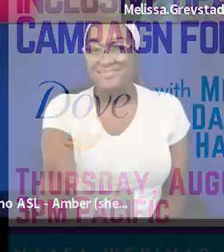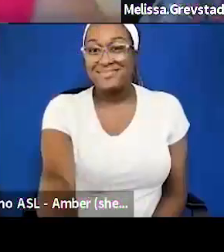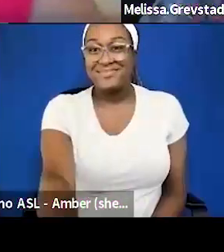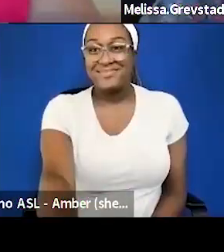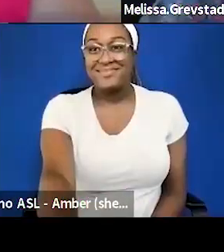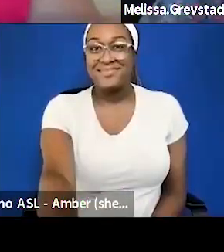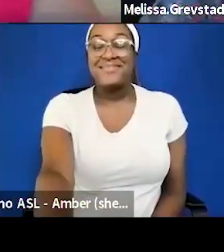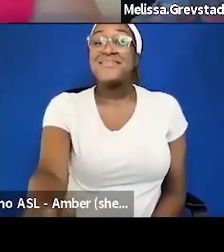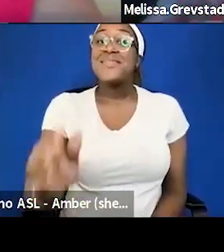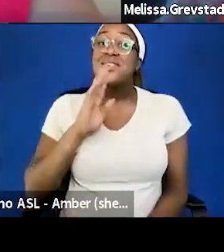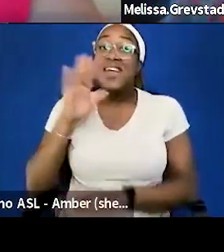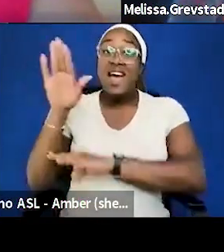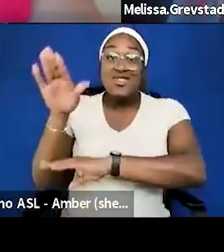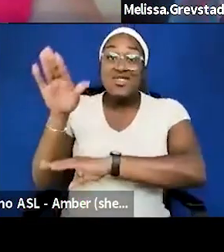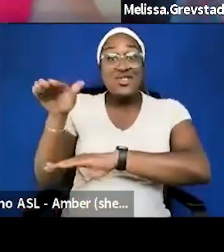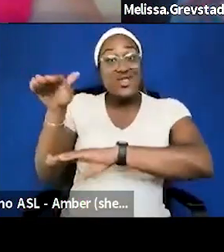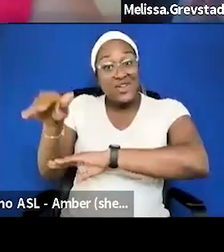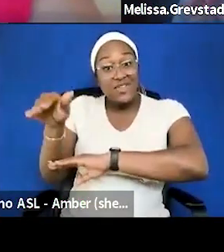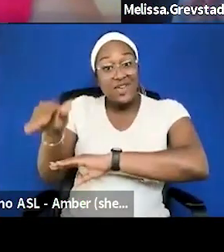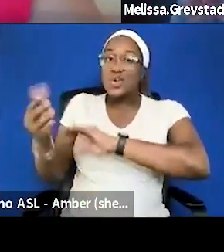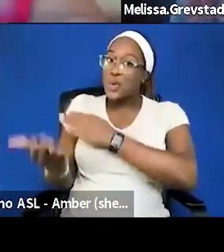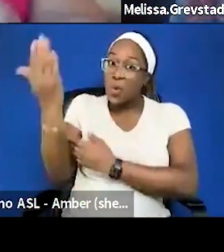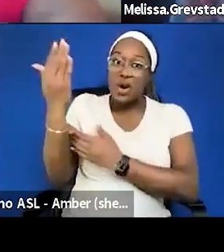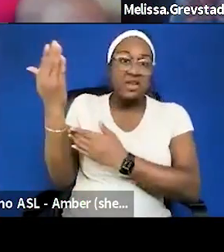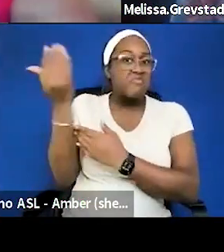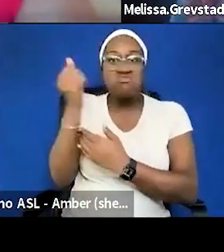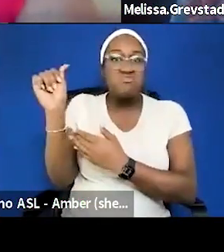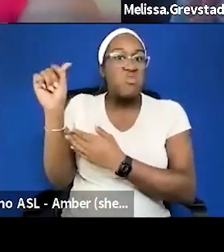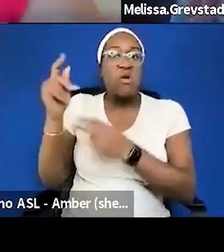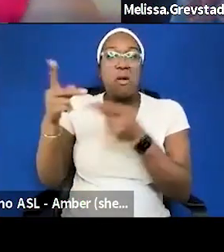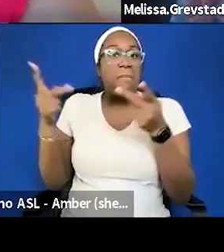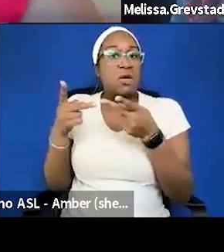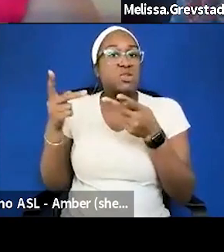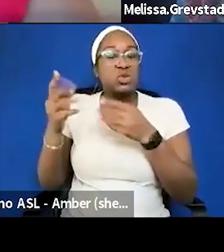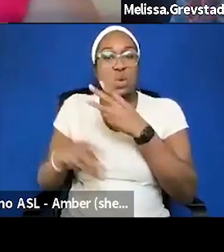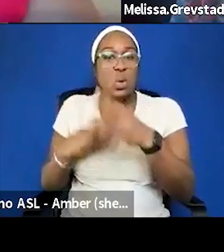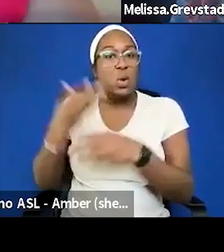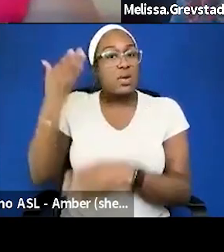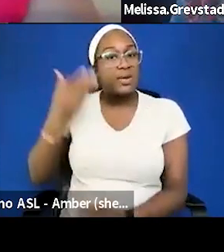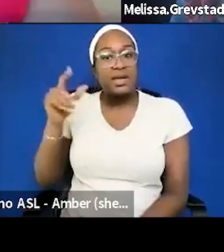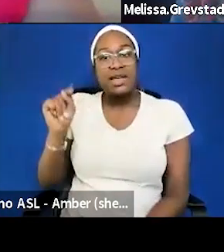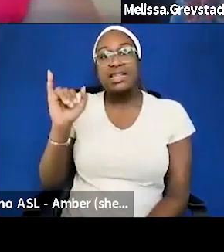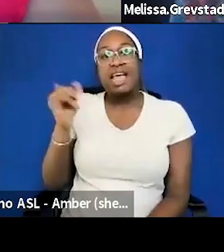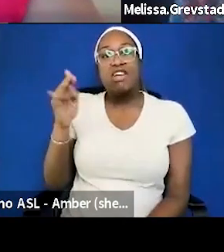Good afternoon. Good evening. Good morning to you. Wherever you are in the world. I am Tigress Osborn. I'm the executive director